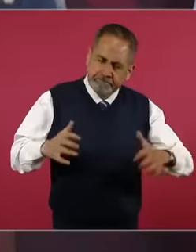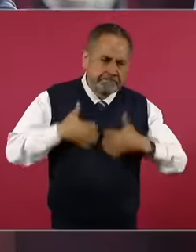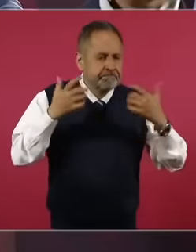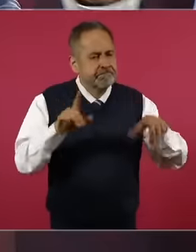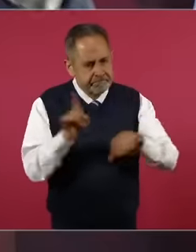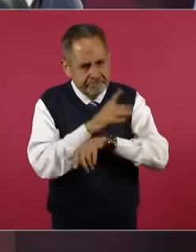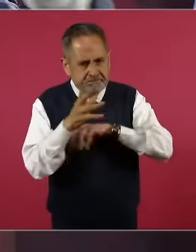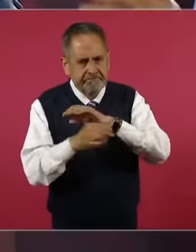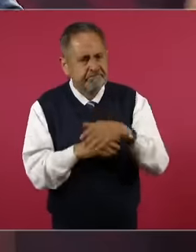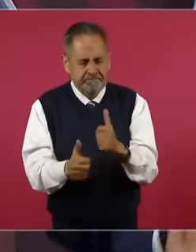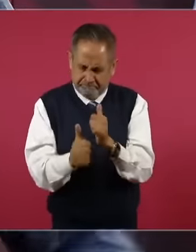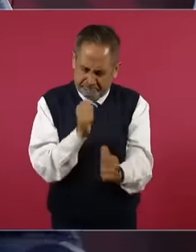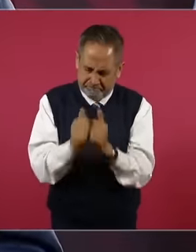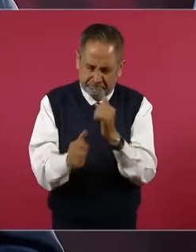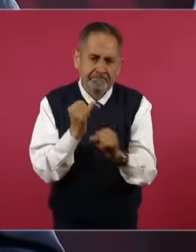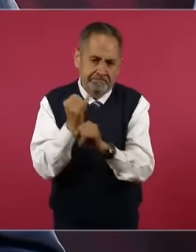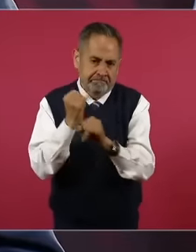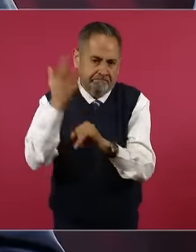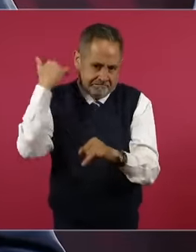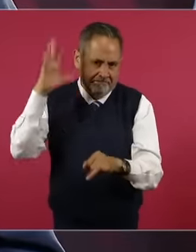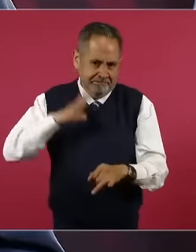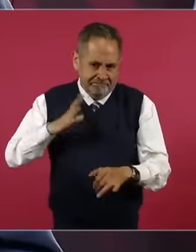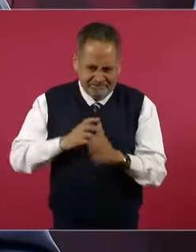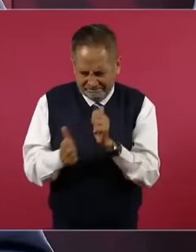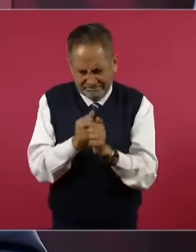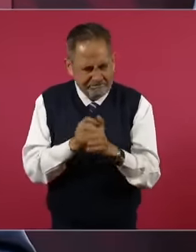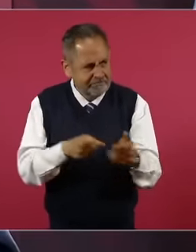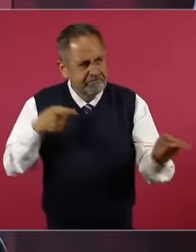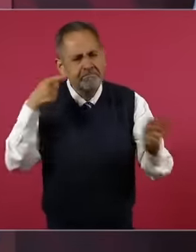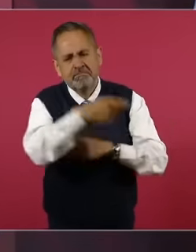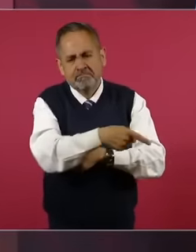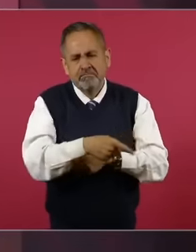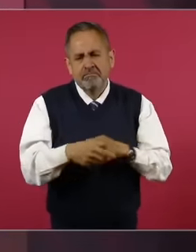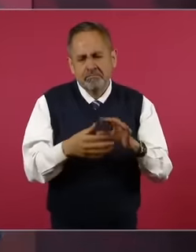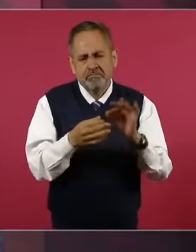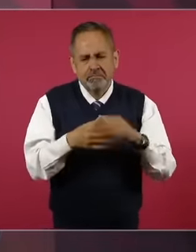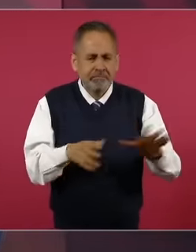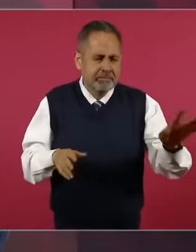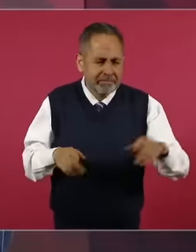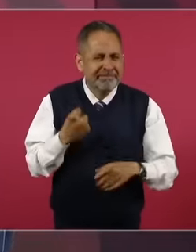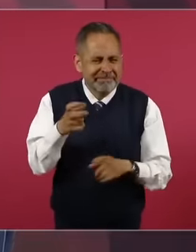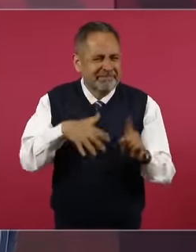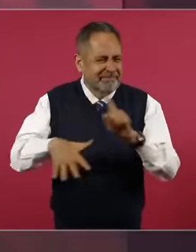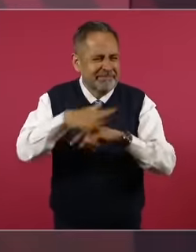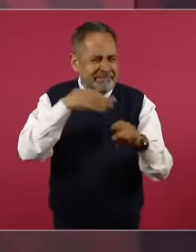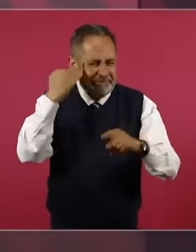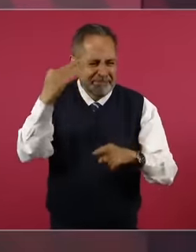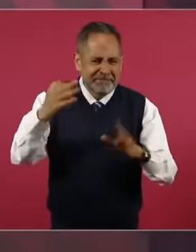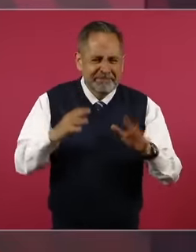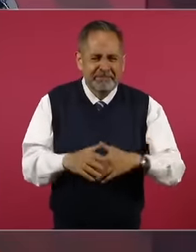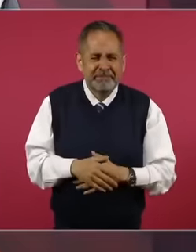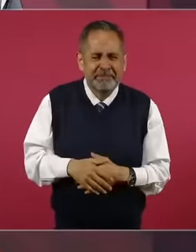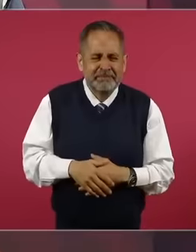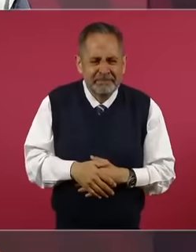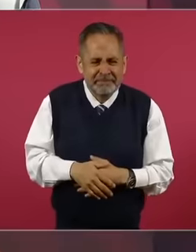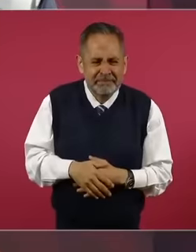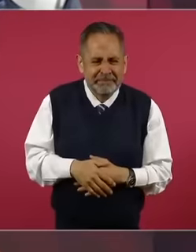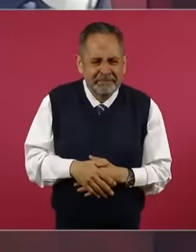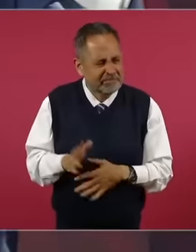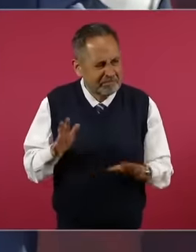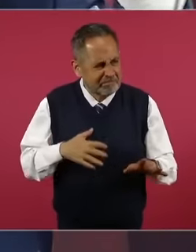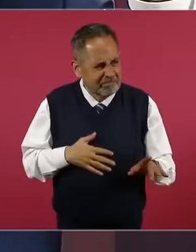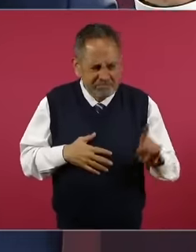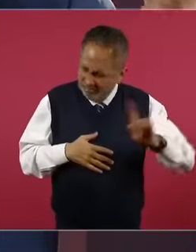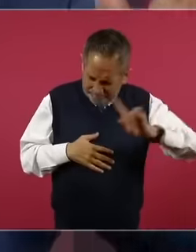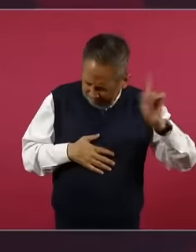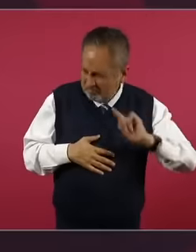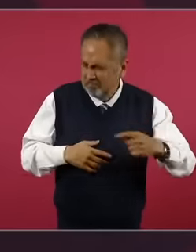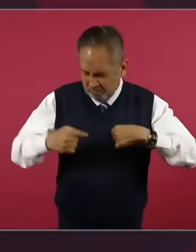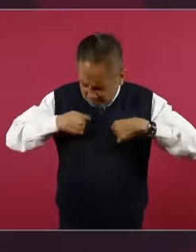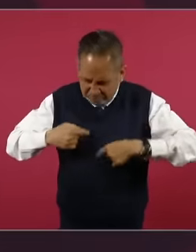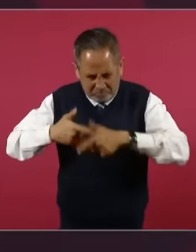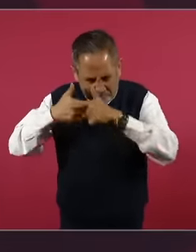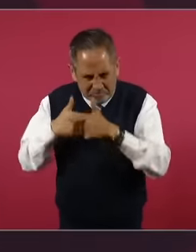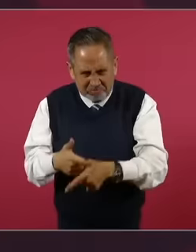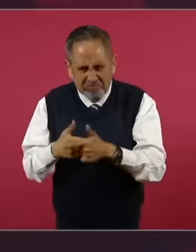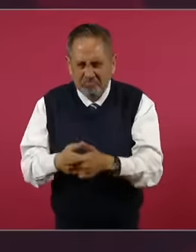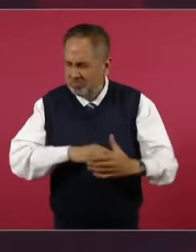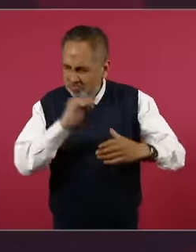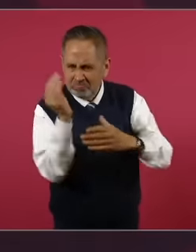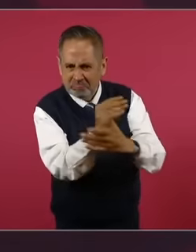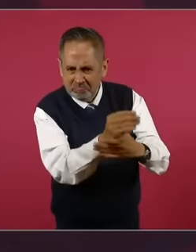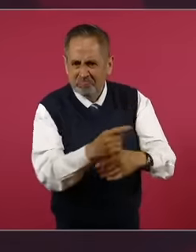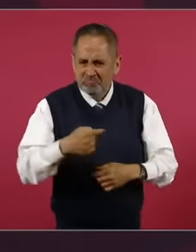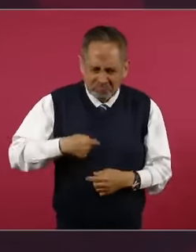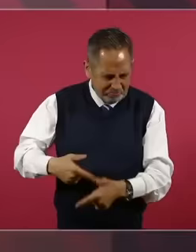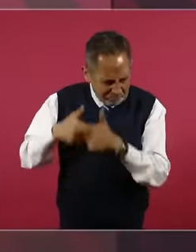social networks, that was the atmosphere so I said no, I'm going to send them to [__] and I'm going to